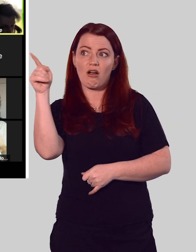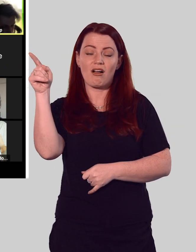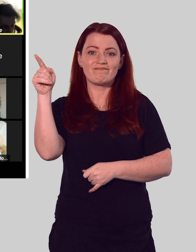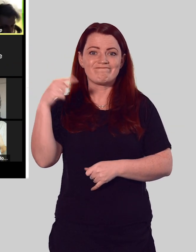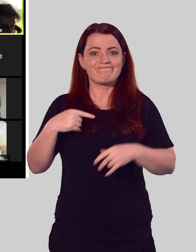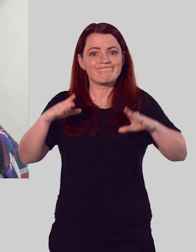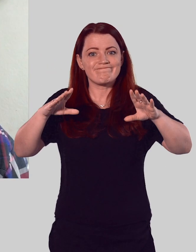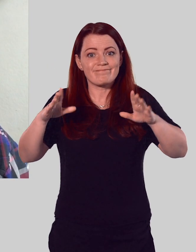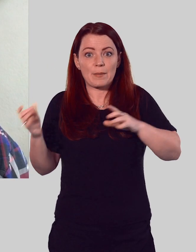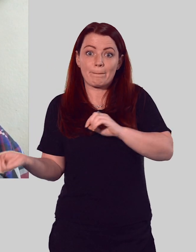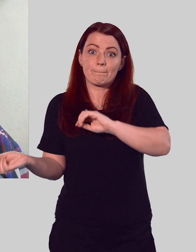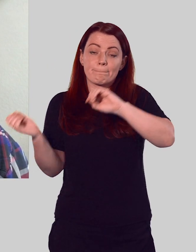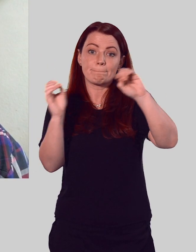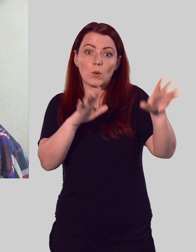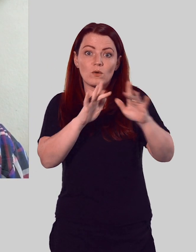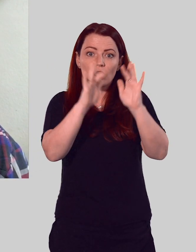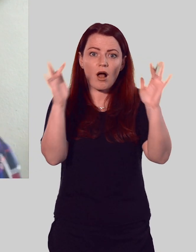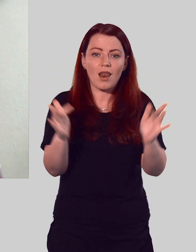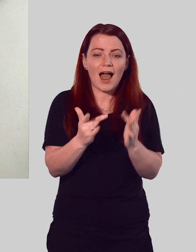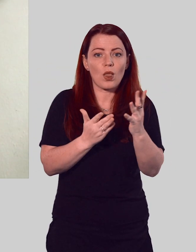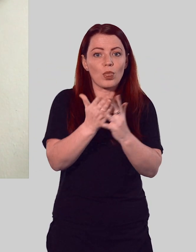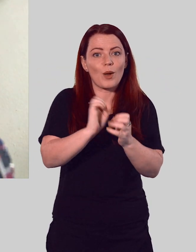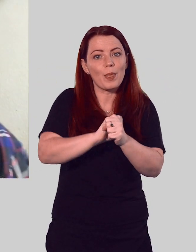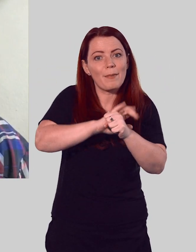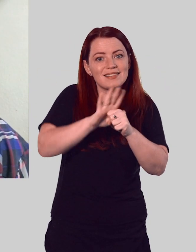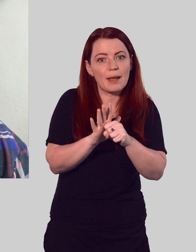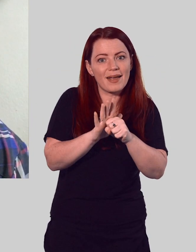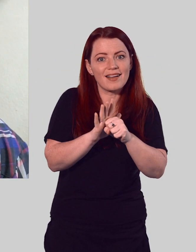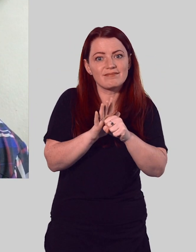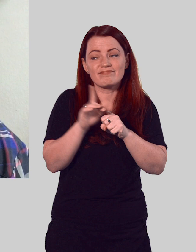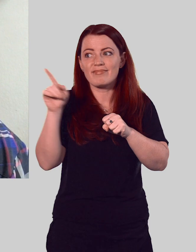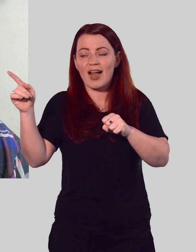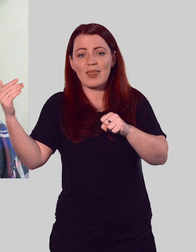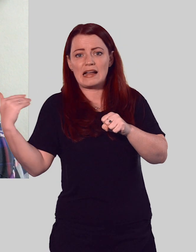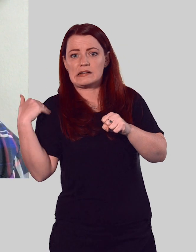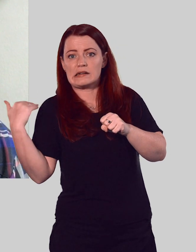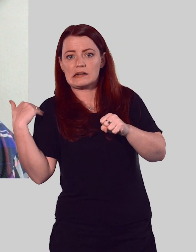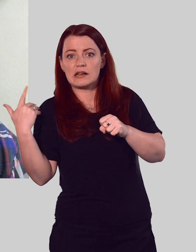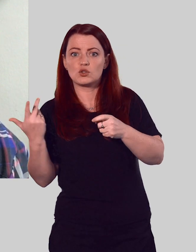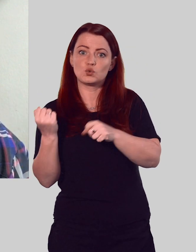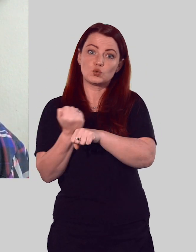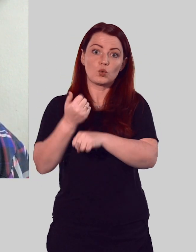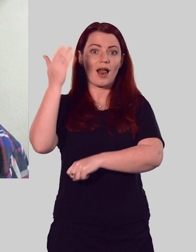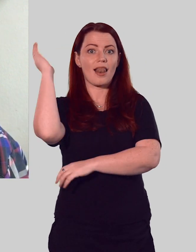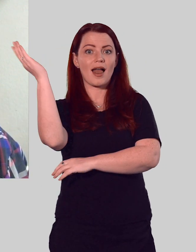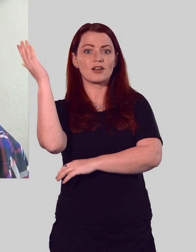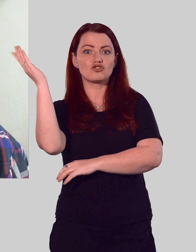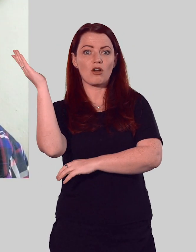pandemic and they they had approached me first to do a lecture on interactive theatre in Zoom and on Facebook Live